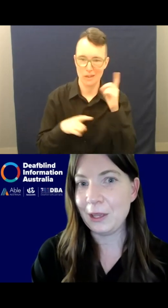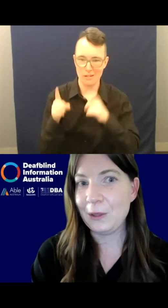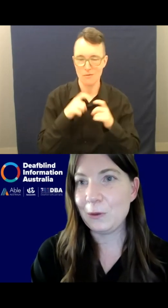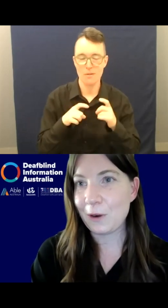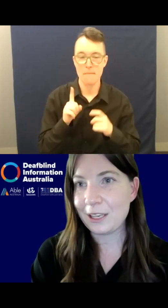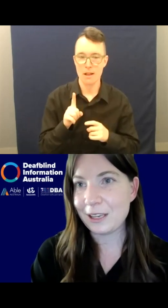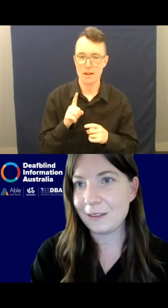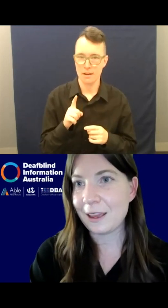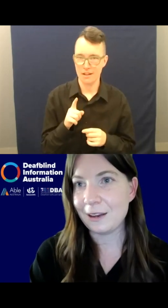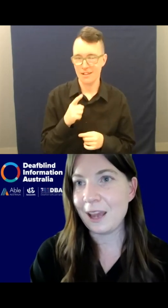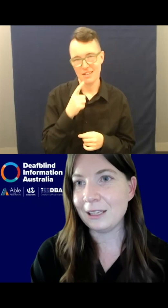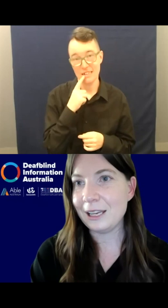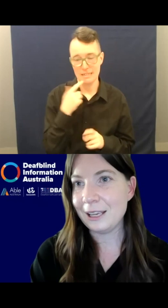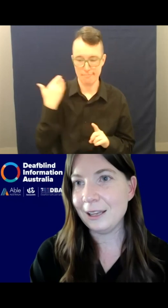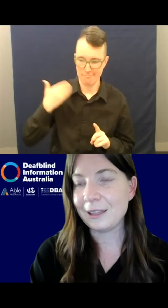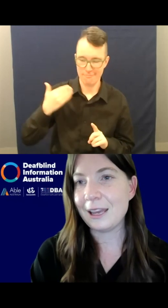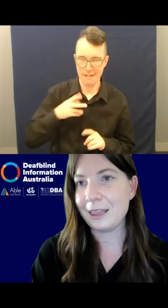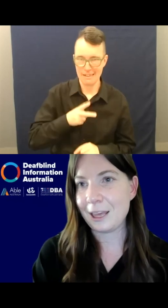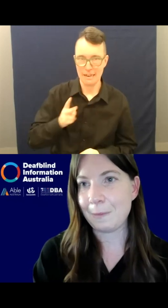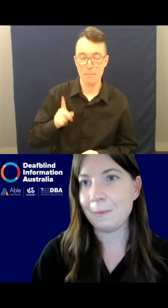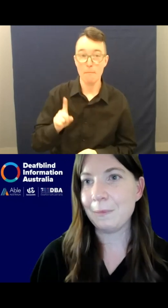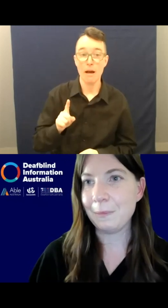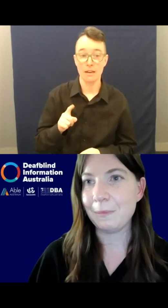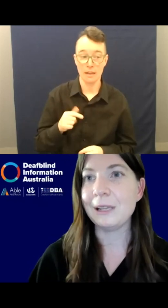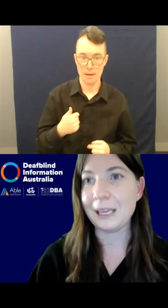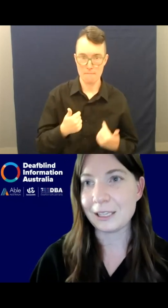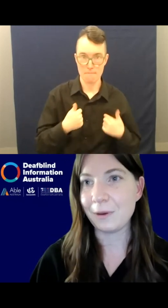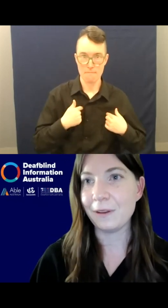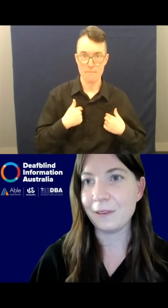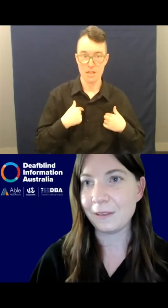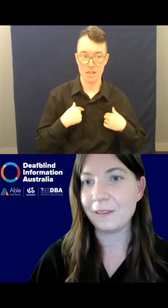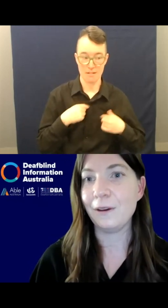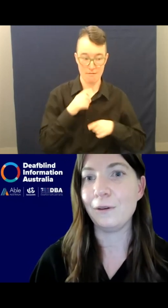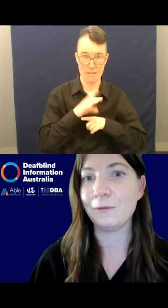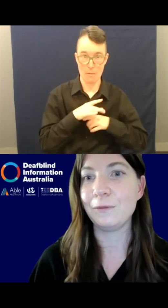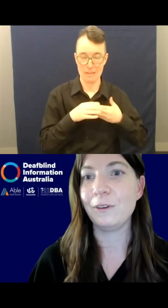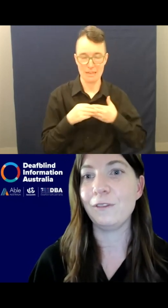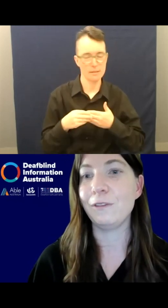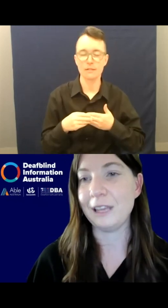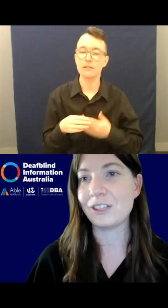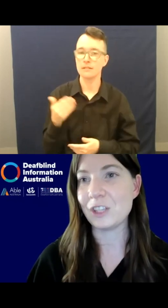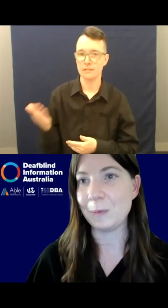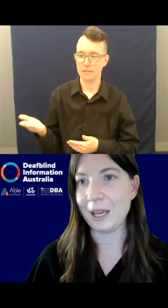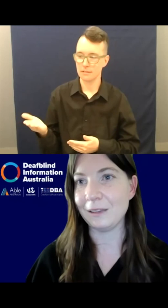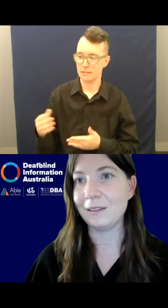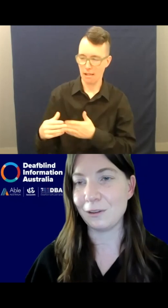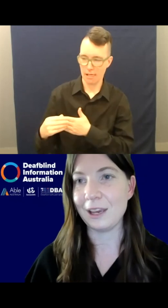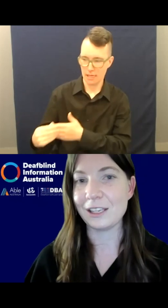your ideas and leading, letting them lead the process of the relationship and the creativity.